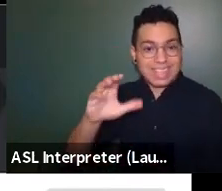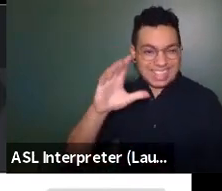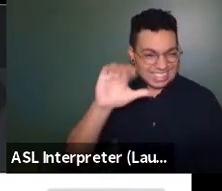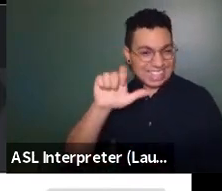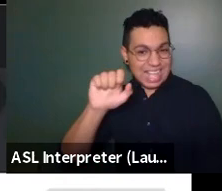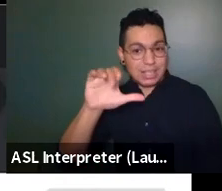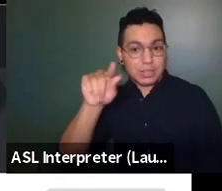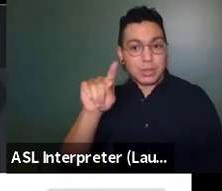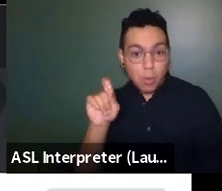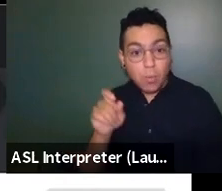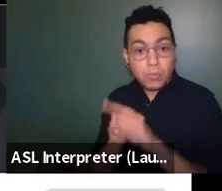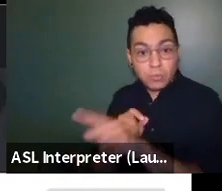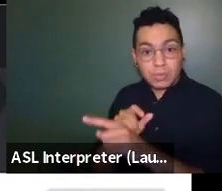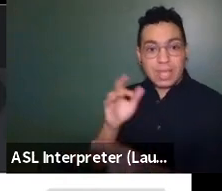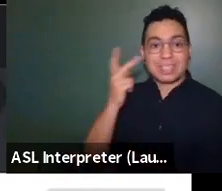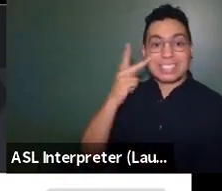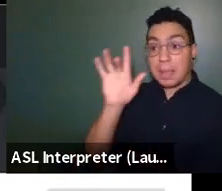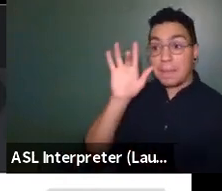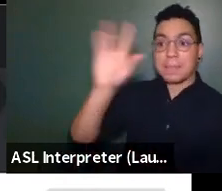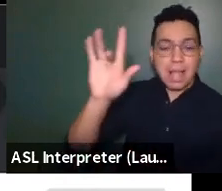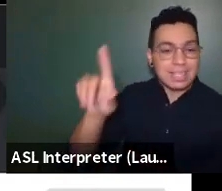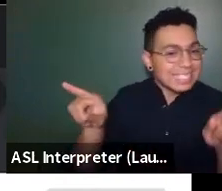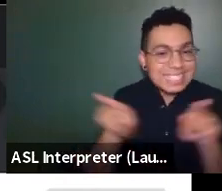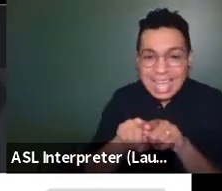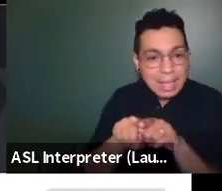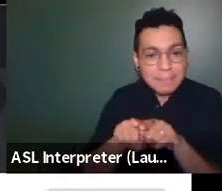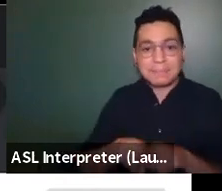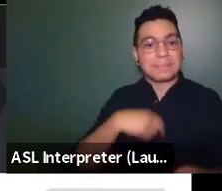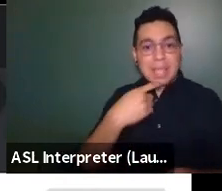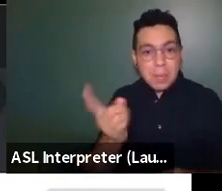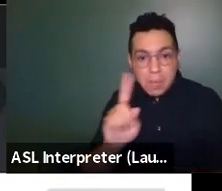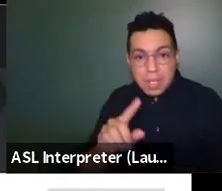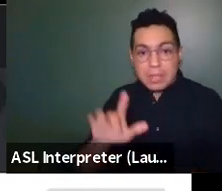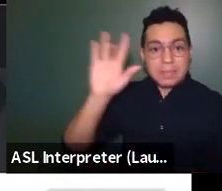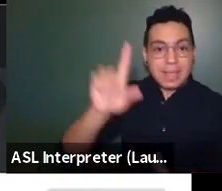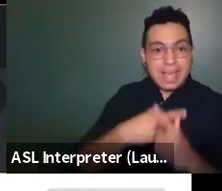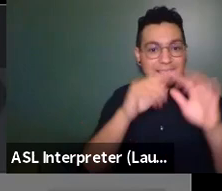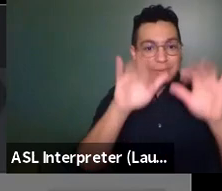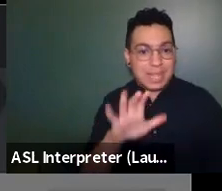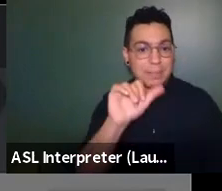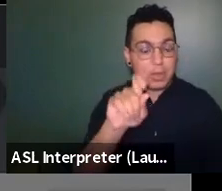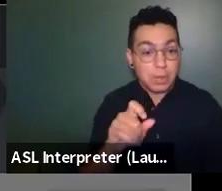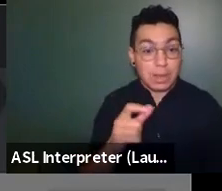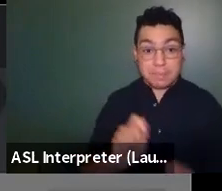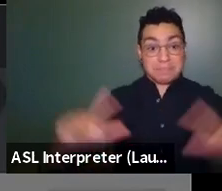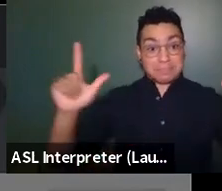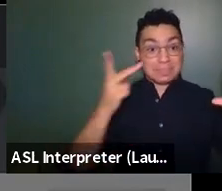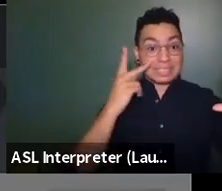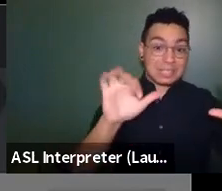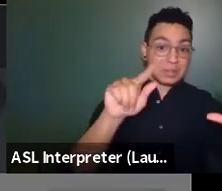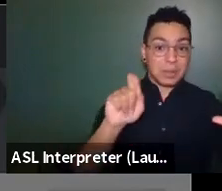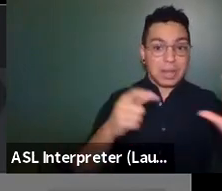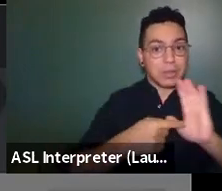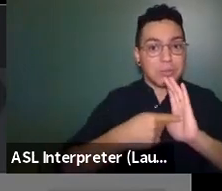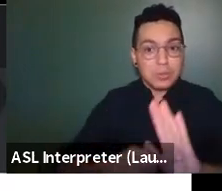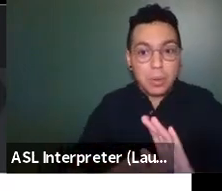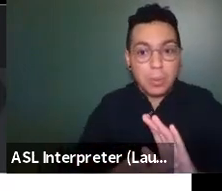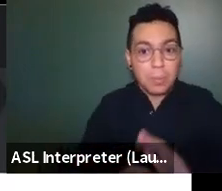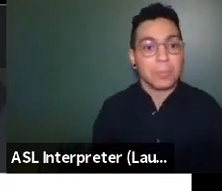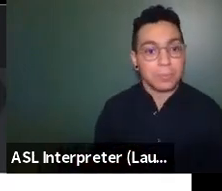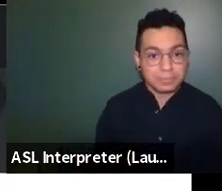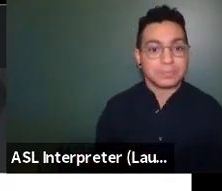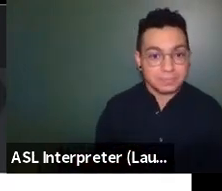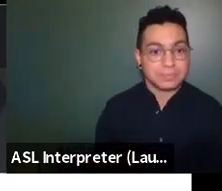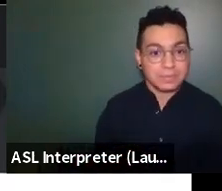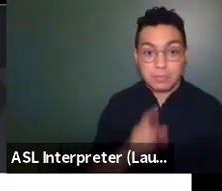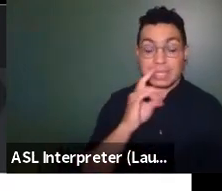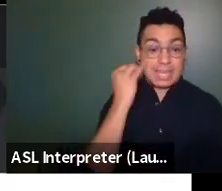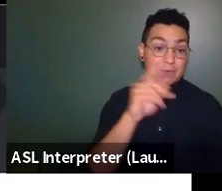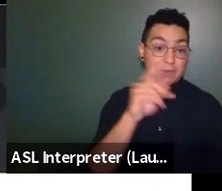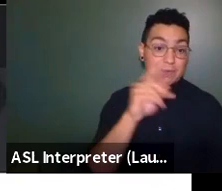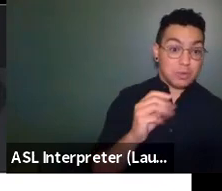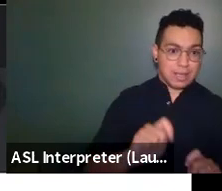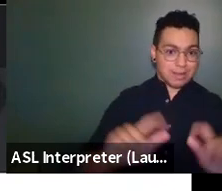ESD 112 - Katherine Livick: They're going to click the Plus, they're going to join, and then they're going to type in this code. And I can even put this up big here. If I'm doing Zoom. I can make it really big, so people can see it.